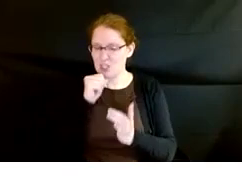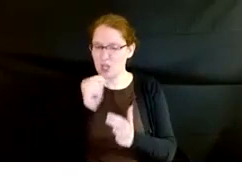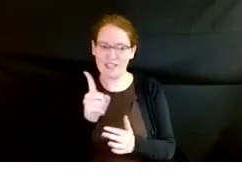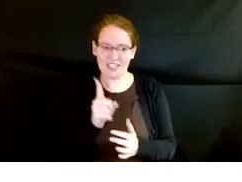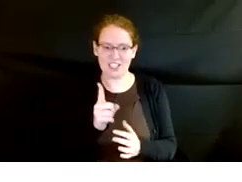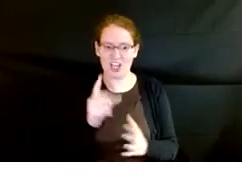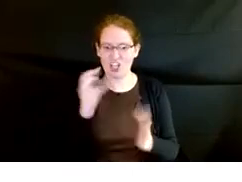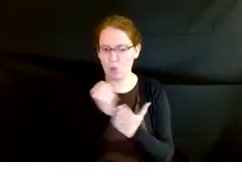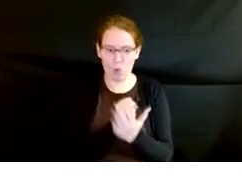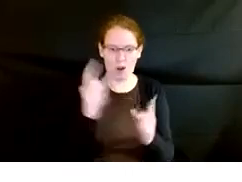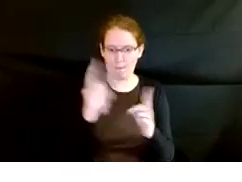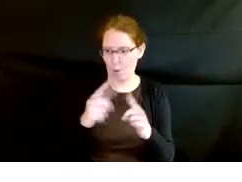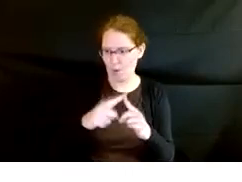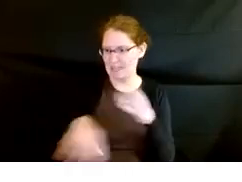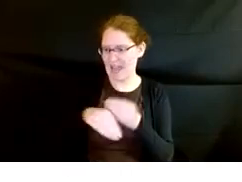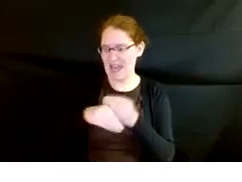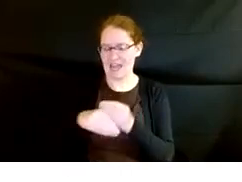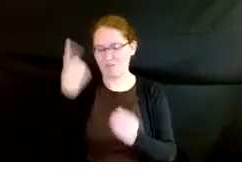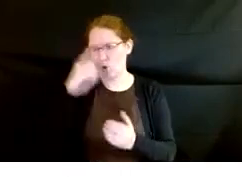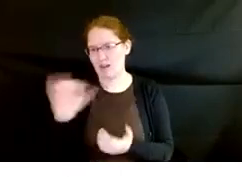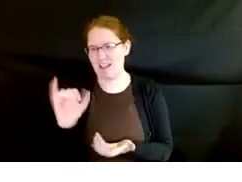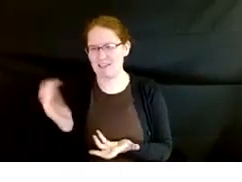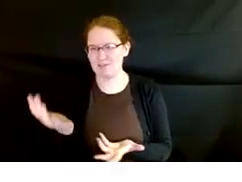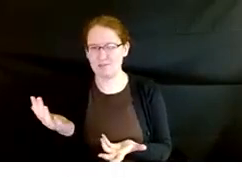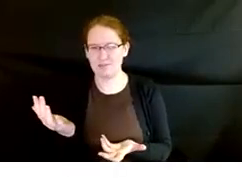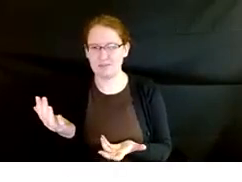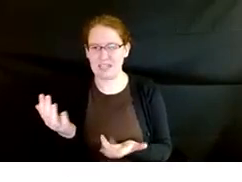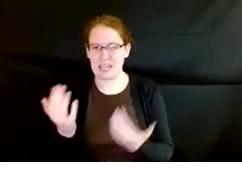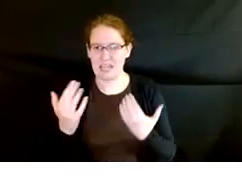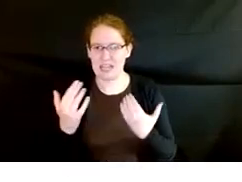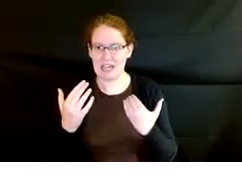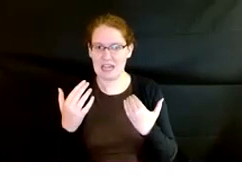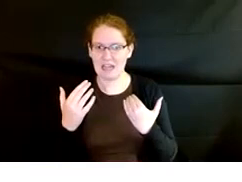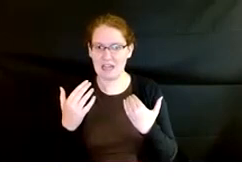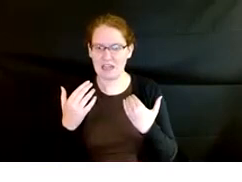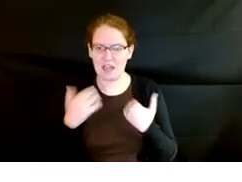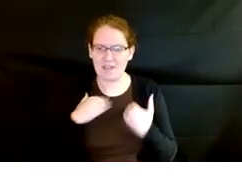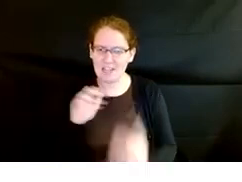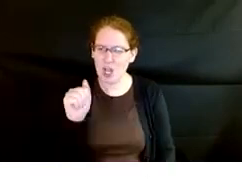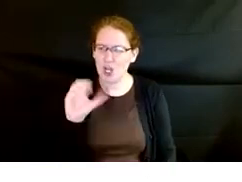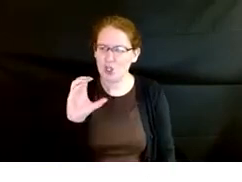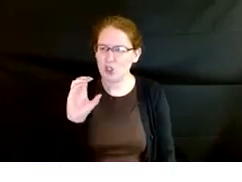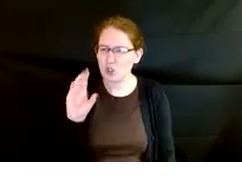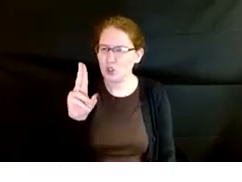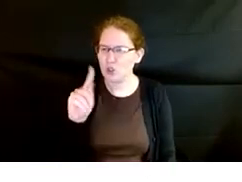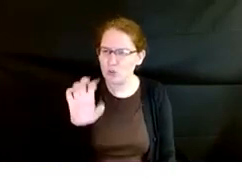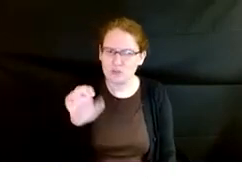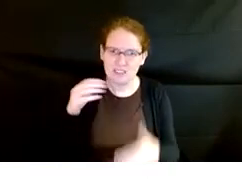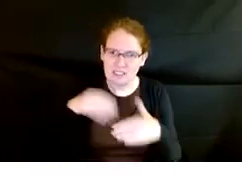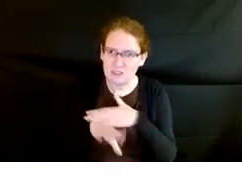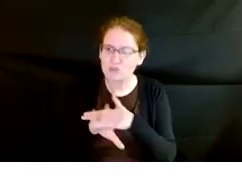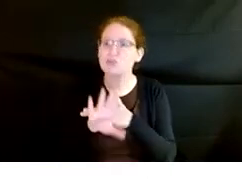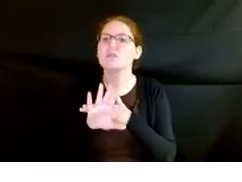to things like um having an acute injury.. so for example a person who's a chronic ventilator user